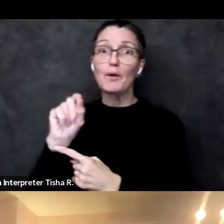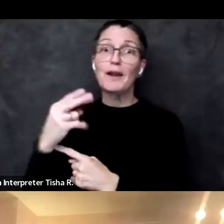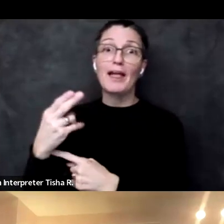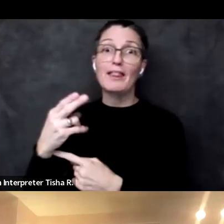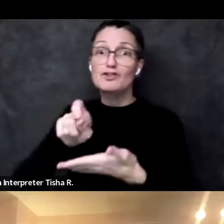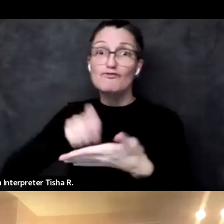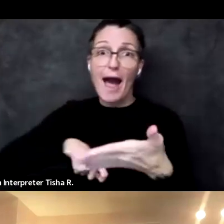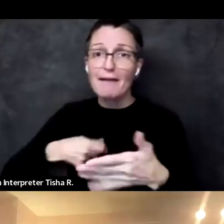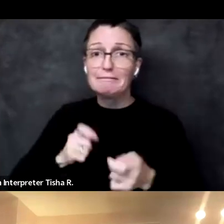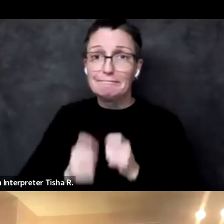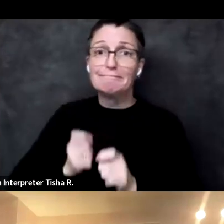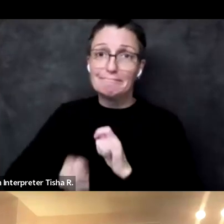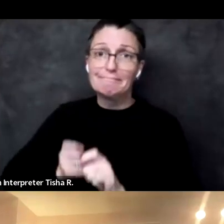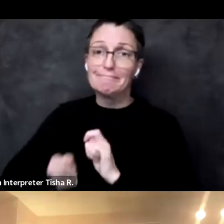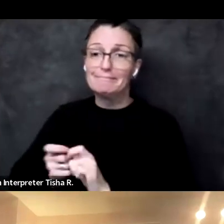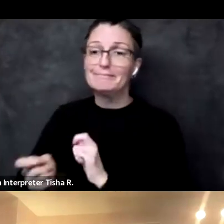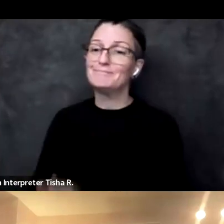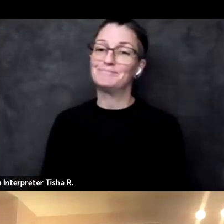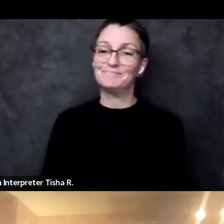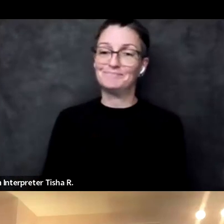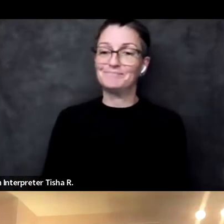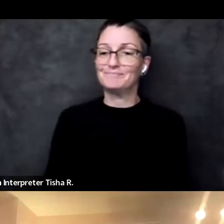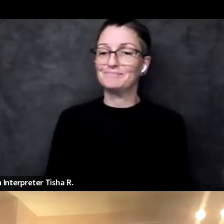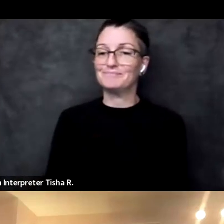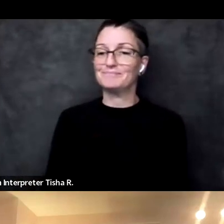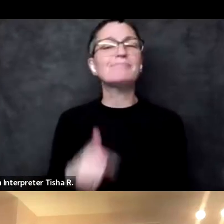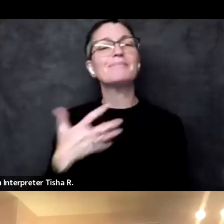so I want to actually ask a follow up to that for you